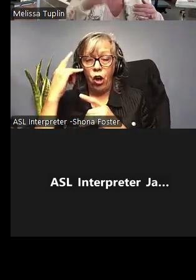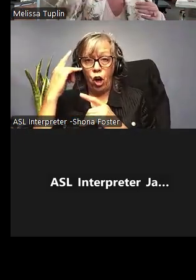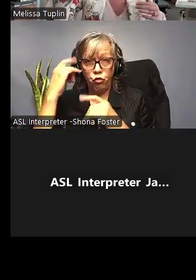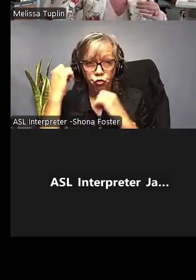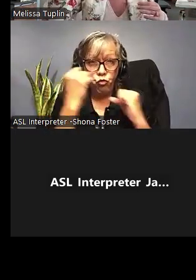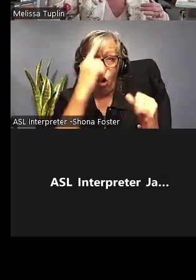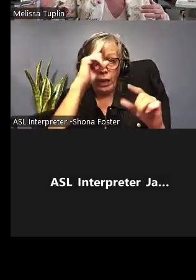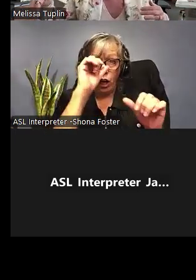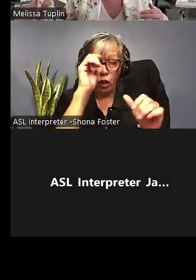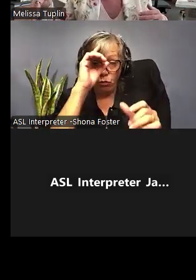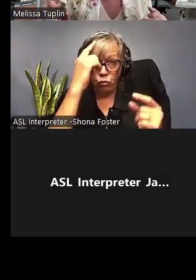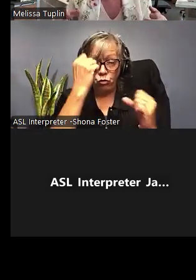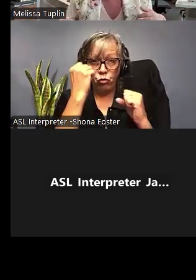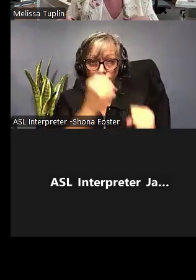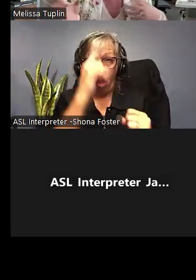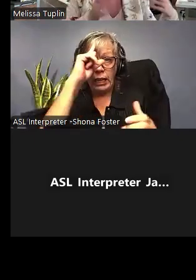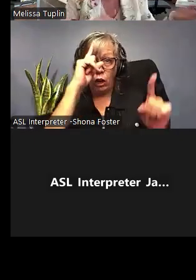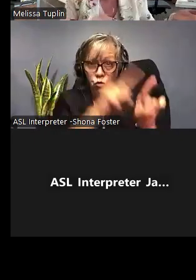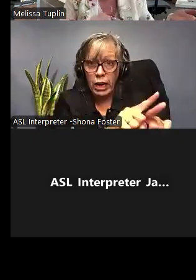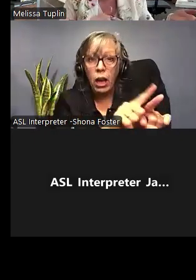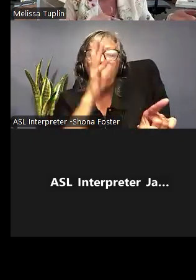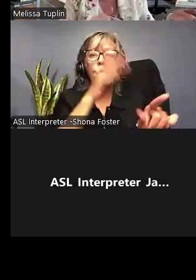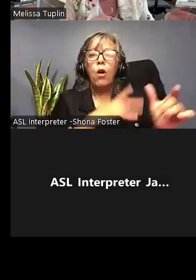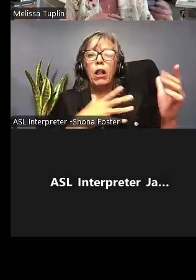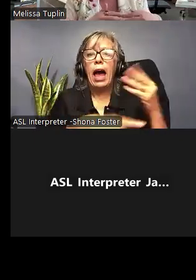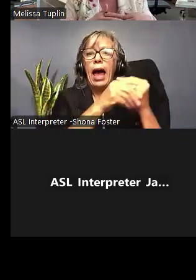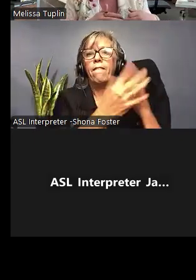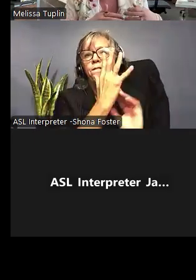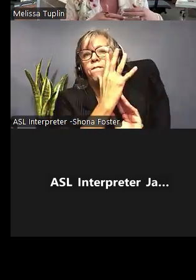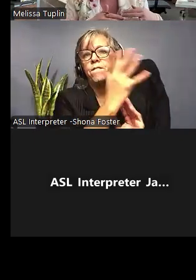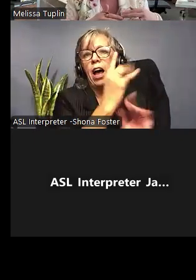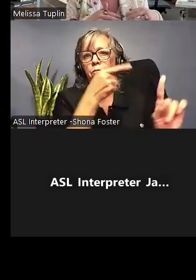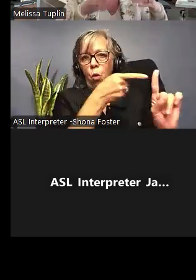with the number of points scaling down if one consideration is rated higher, highly,